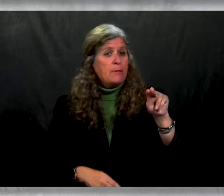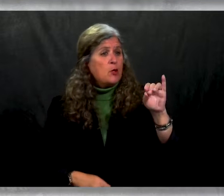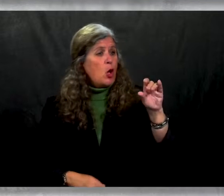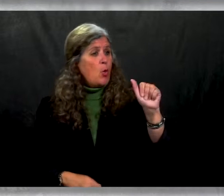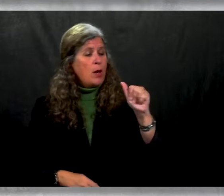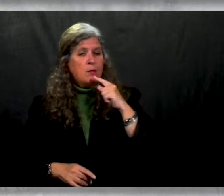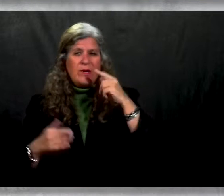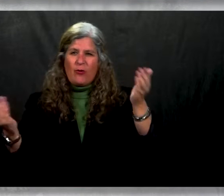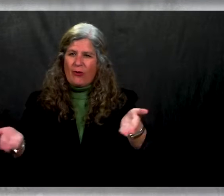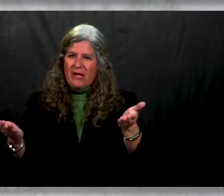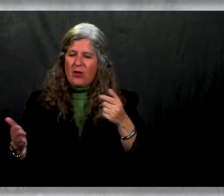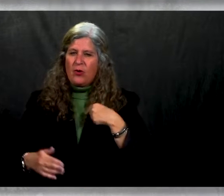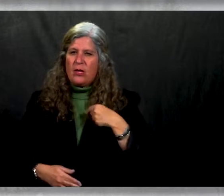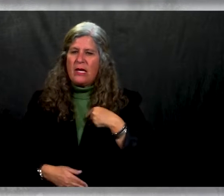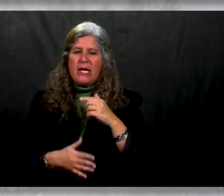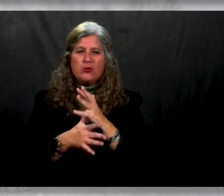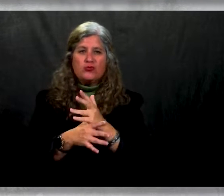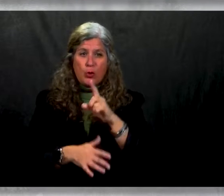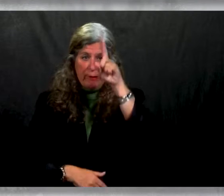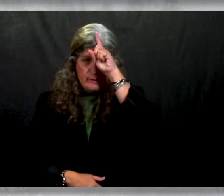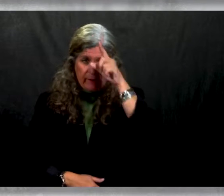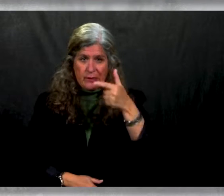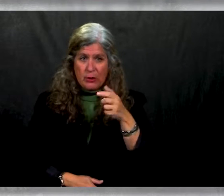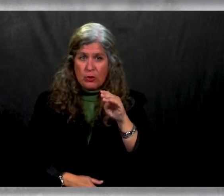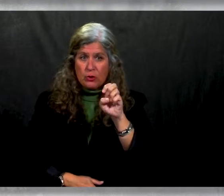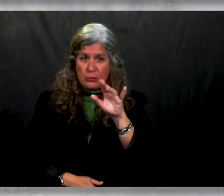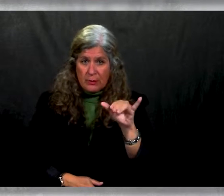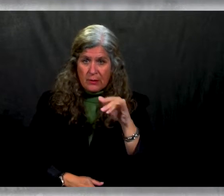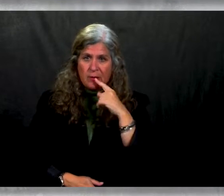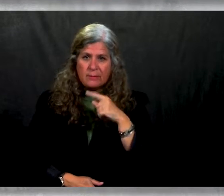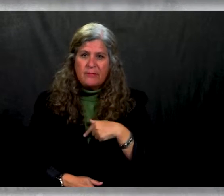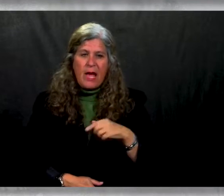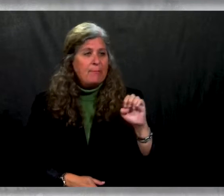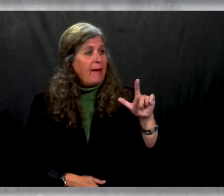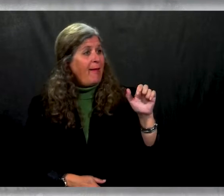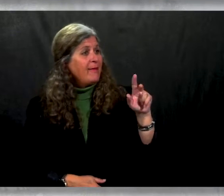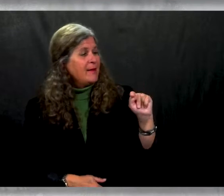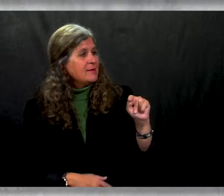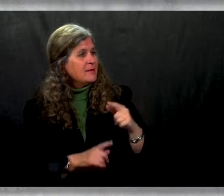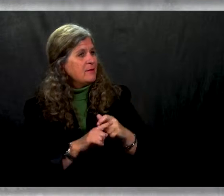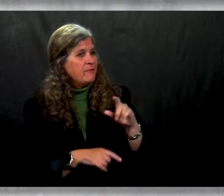from New Orleans, Louisiana. And I'm Elliot, a student reporter from Chappaqua, New York. Today we're at the site